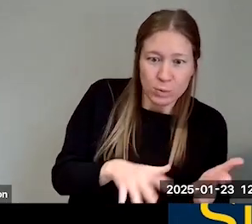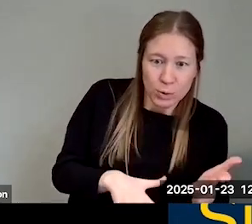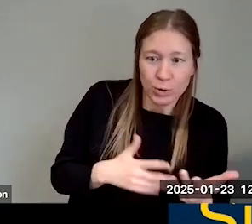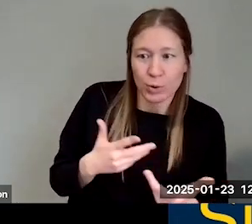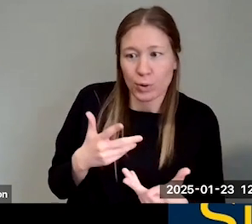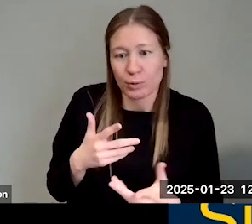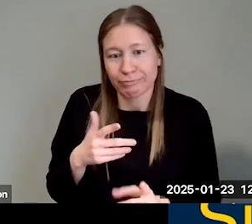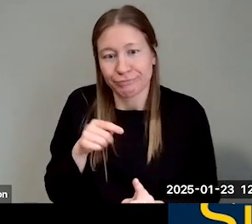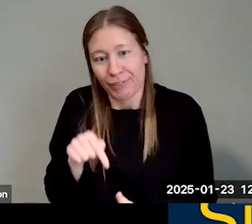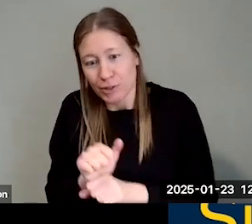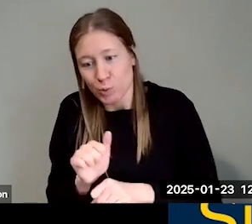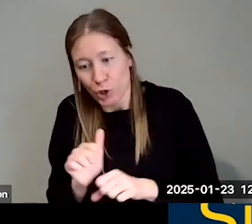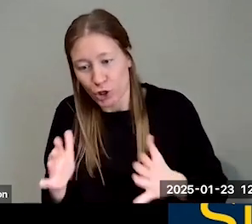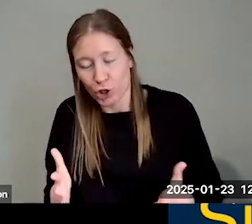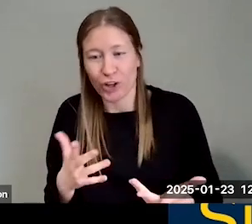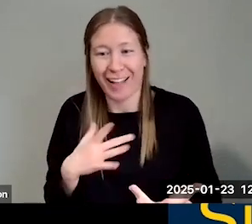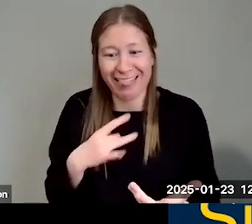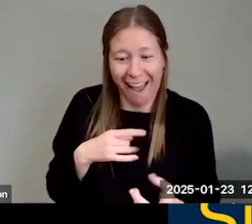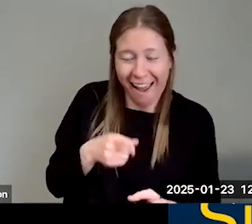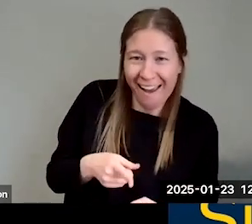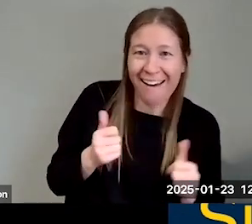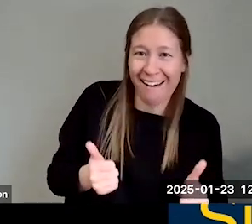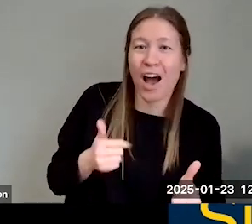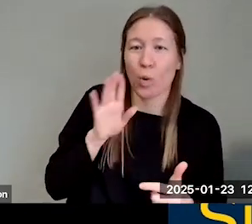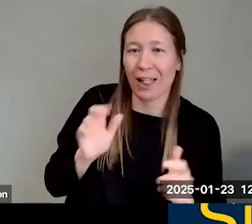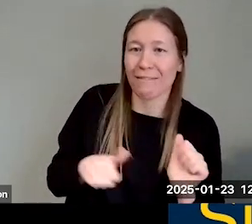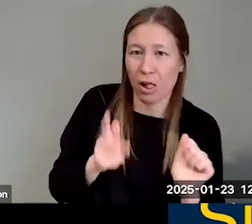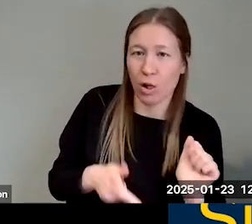This requirement to engage in the interactive process